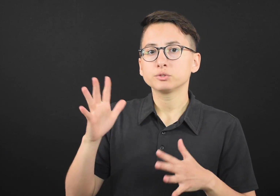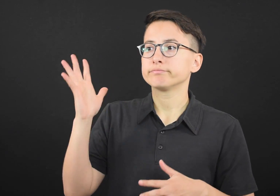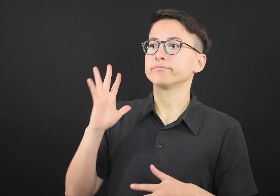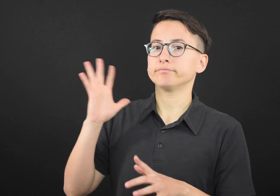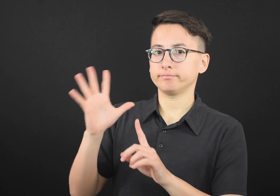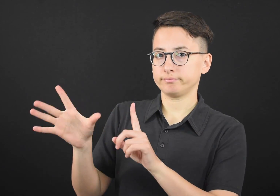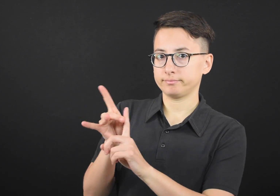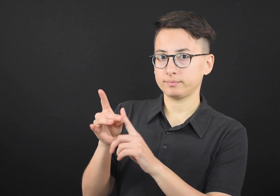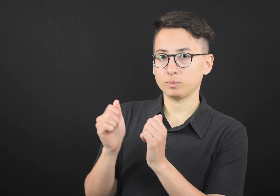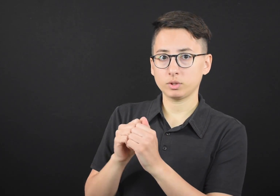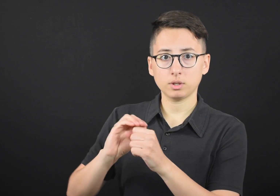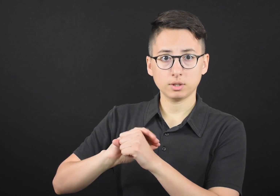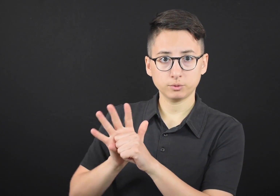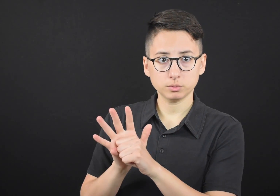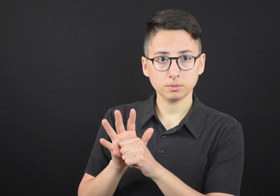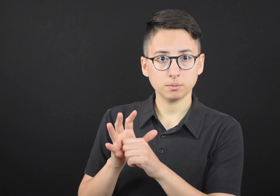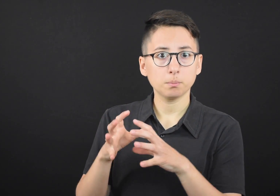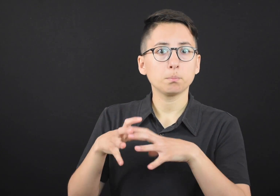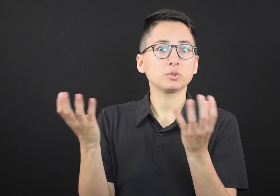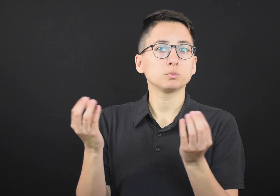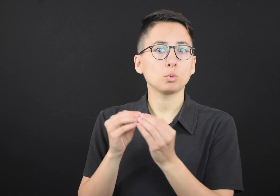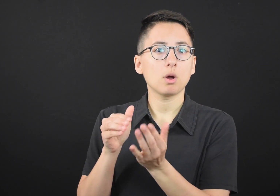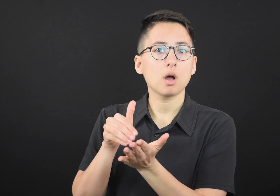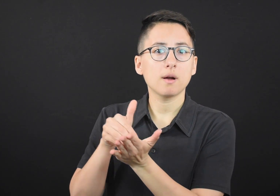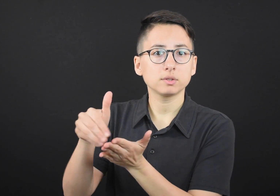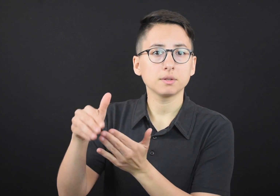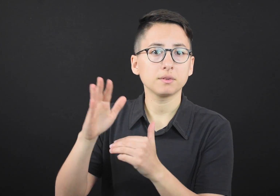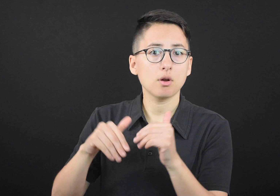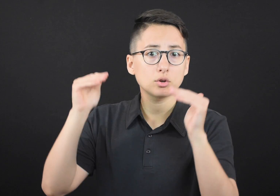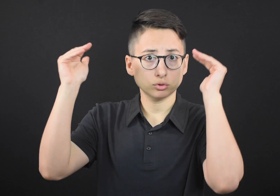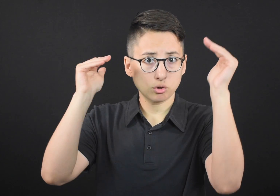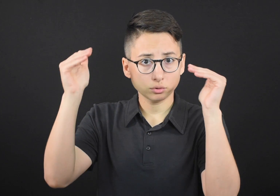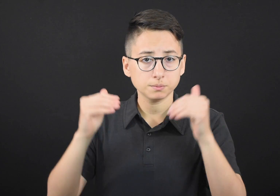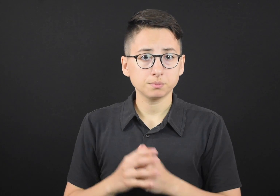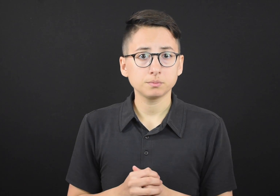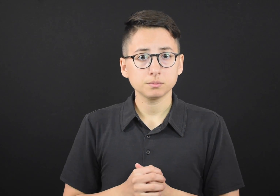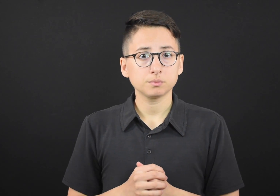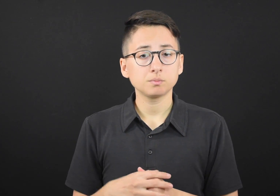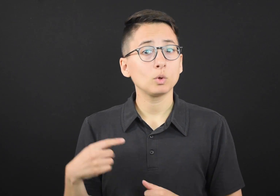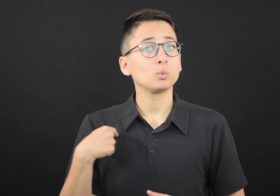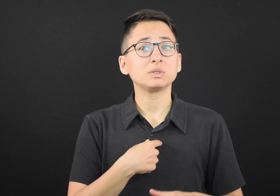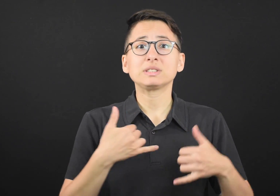infected with COVID much more frequently than in adults. Because we